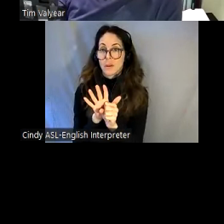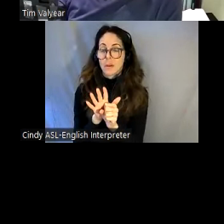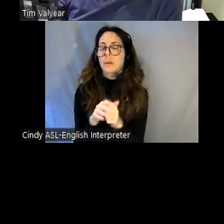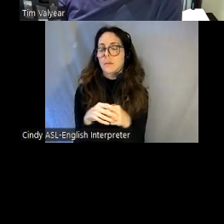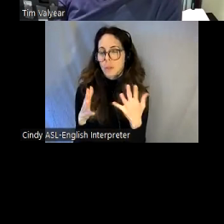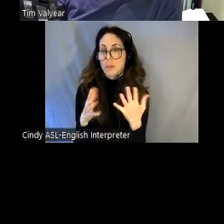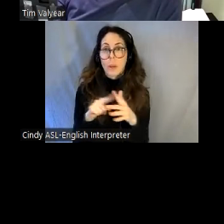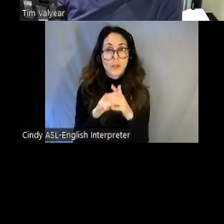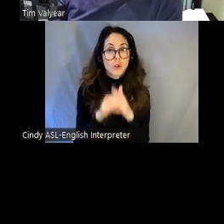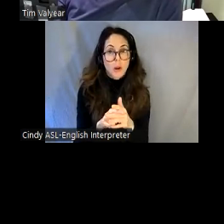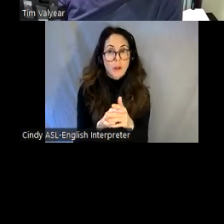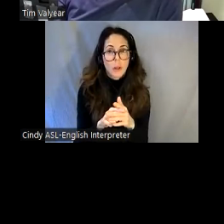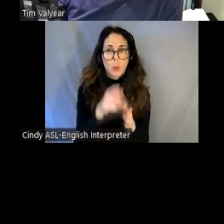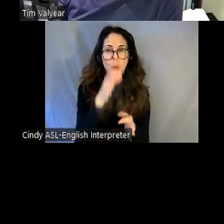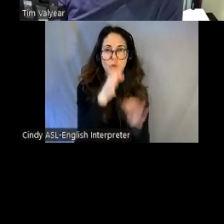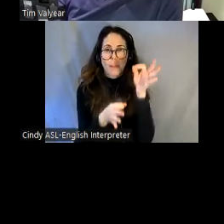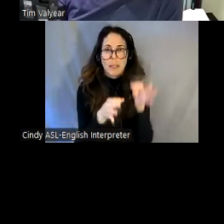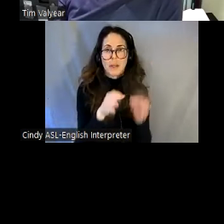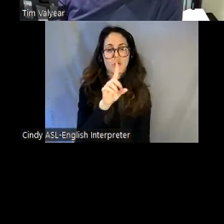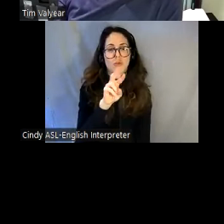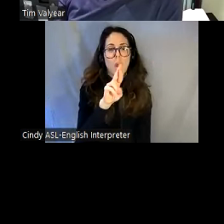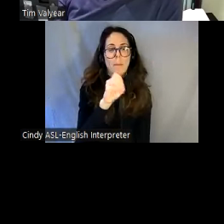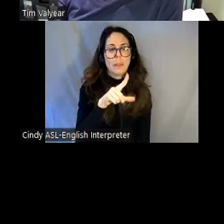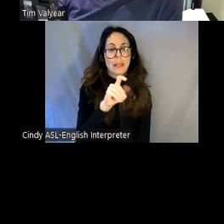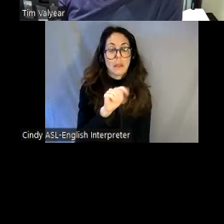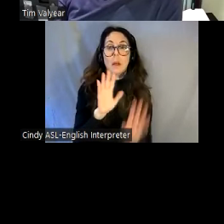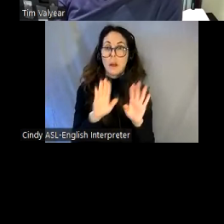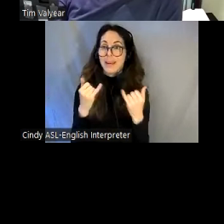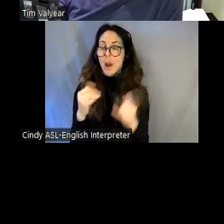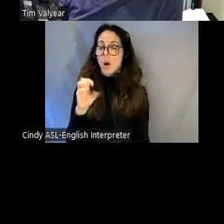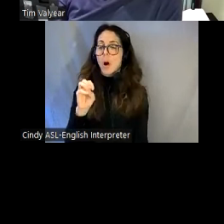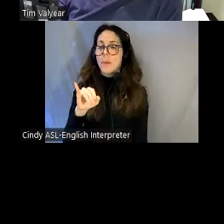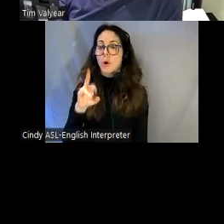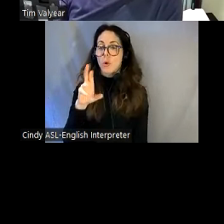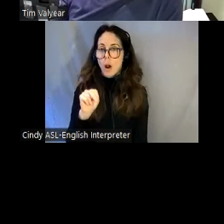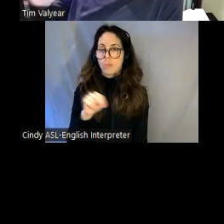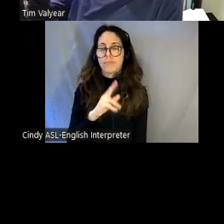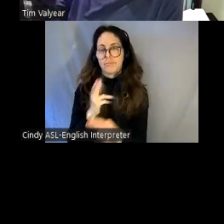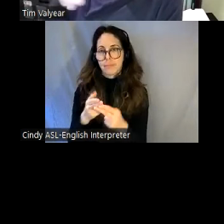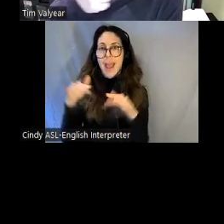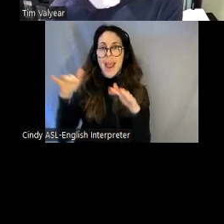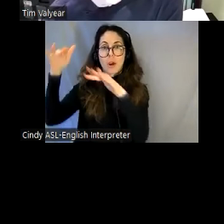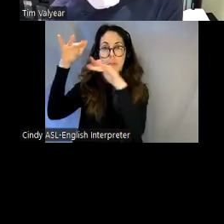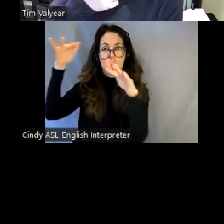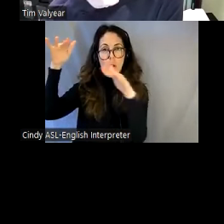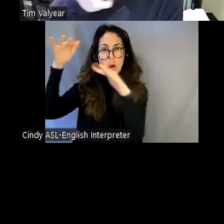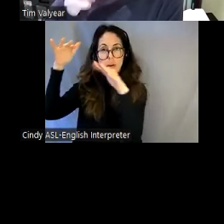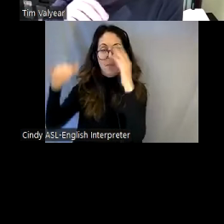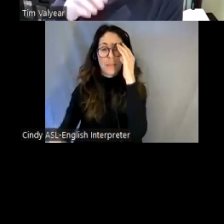everybody else that comes in contact with you. COVID-19 was very much droplets in the beginning.